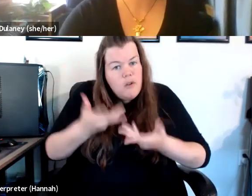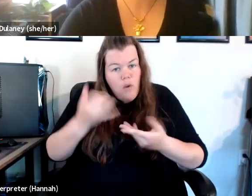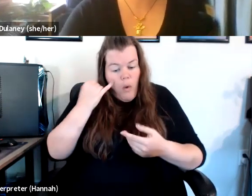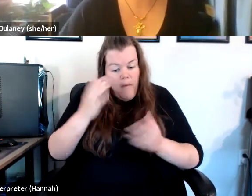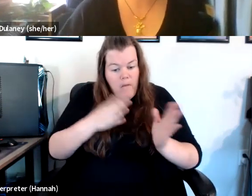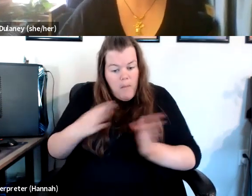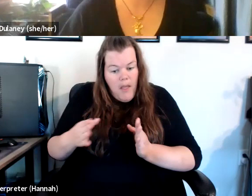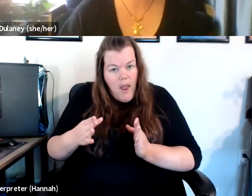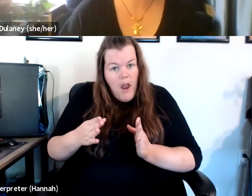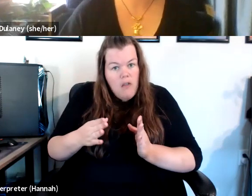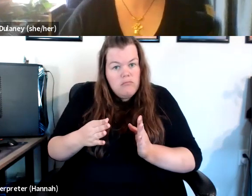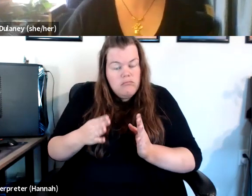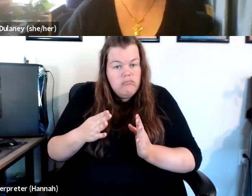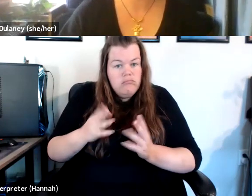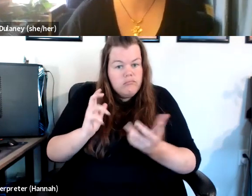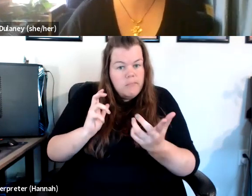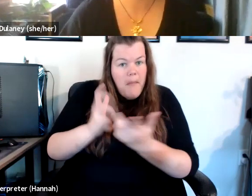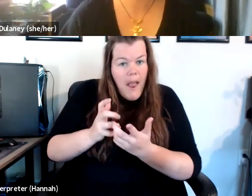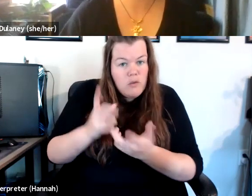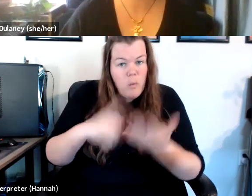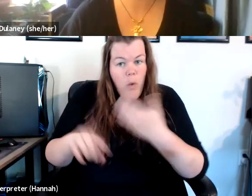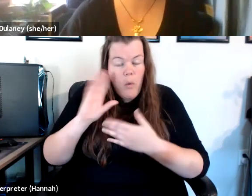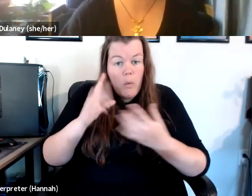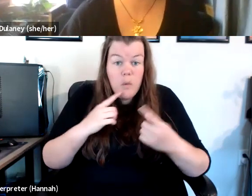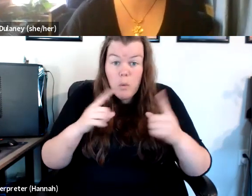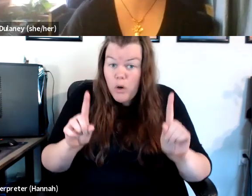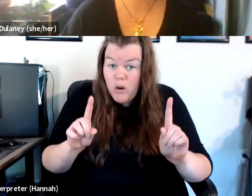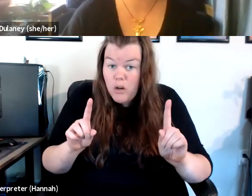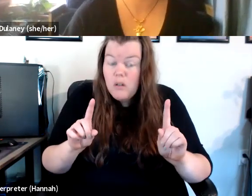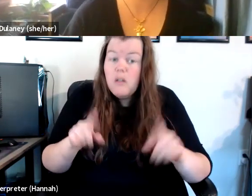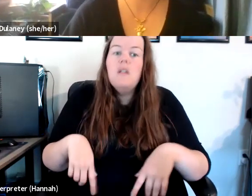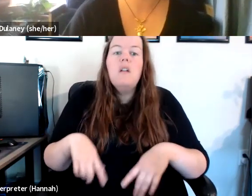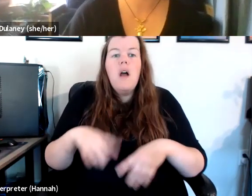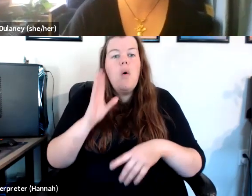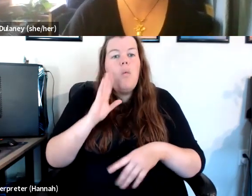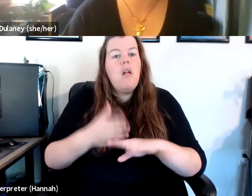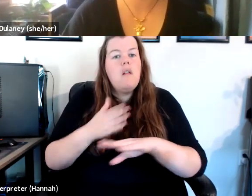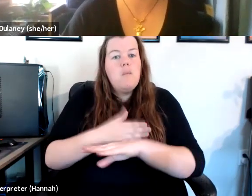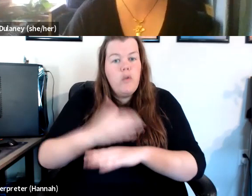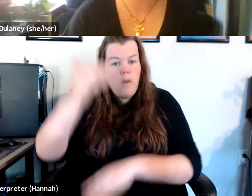is reflective of what will really work to make increased awareness and use of SDM and LRAs a